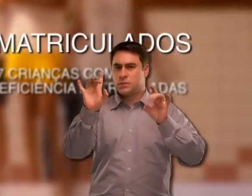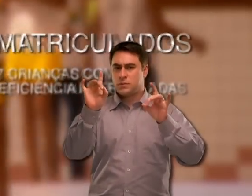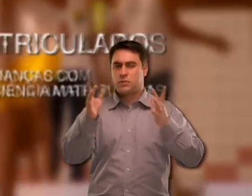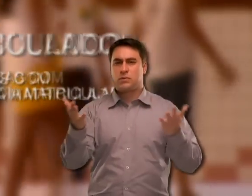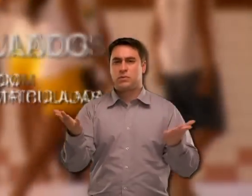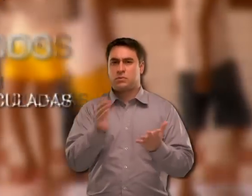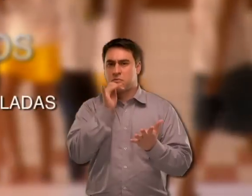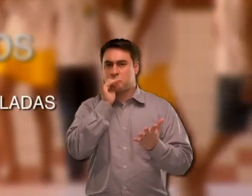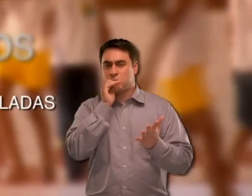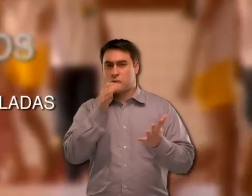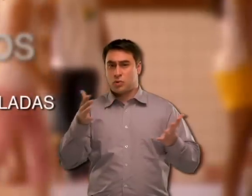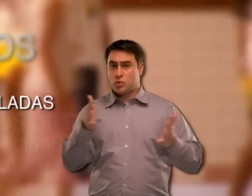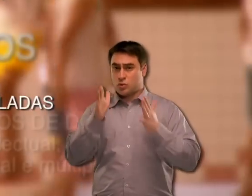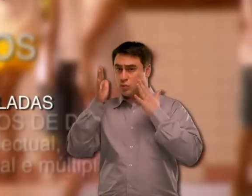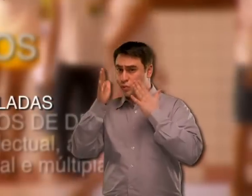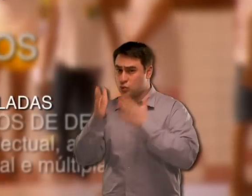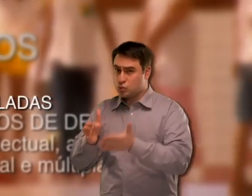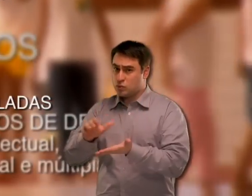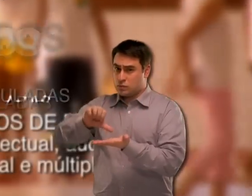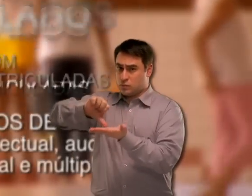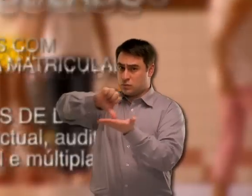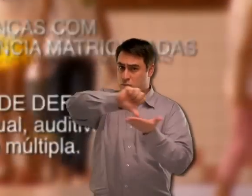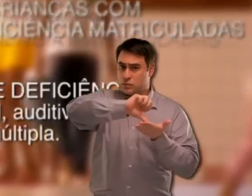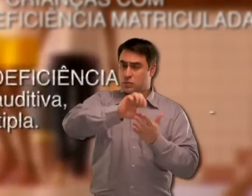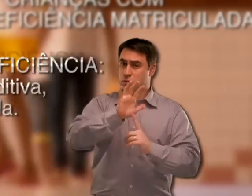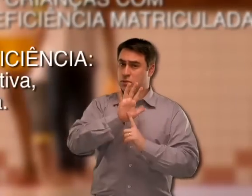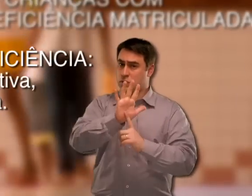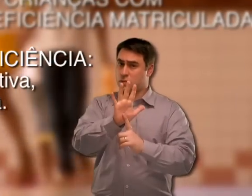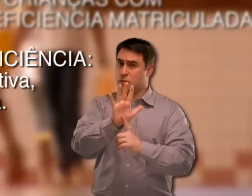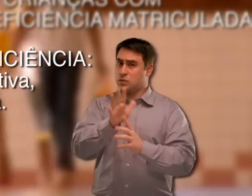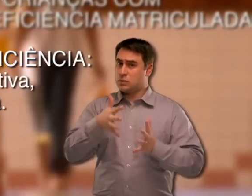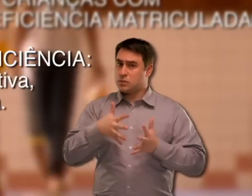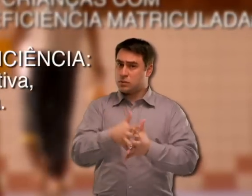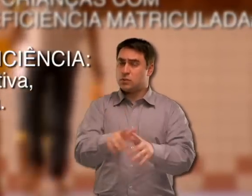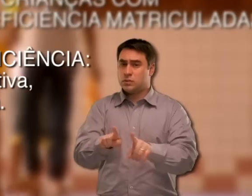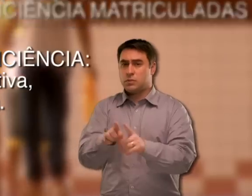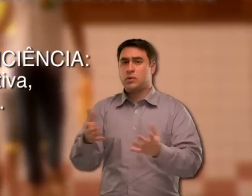was no longer done exclusively by specialized centers, but also in the schools.